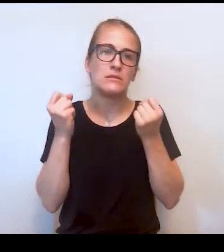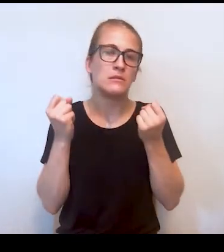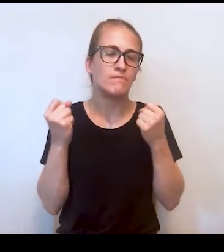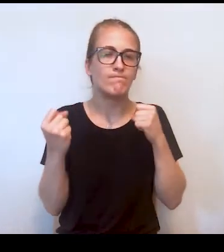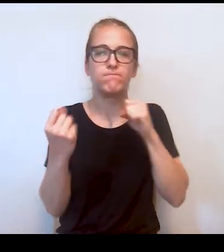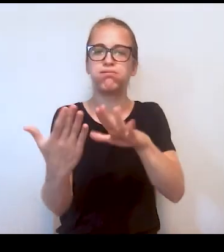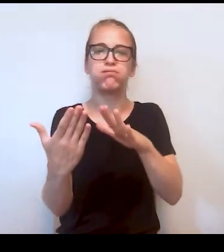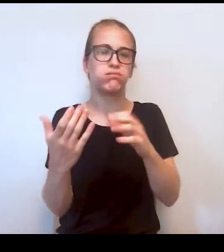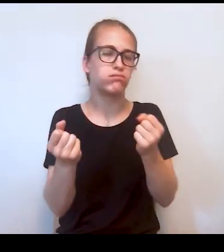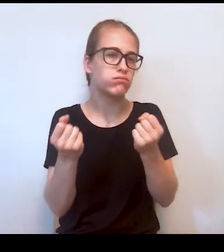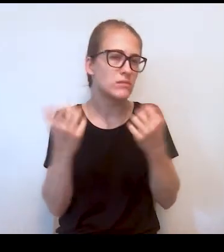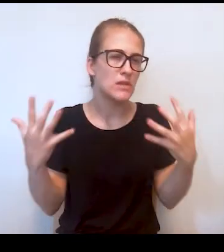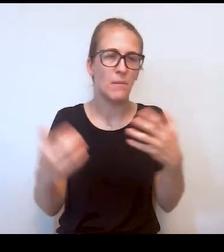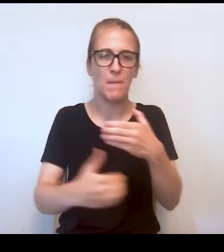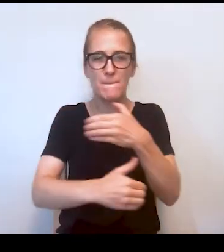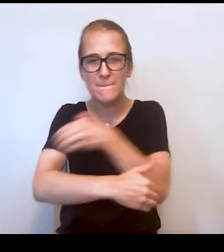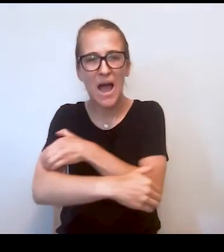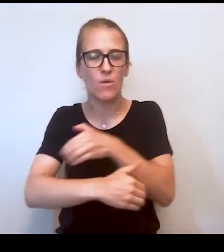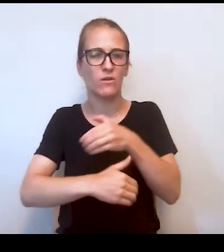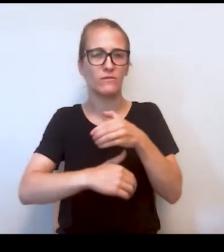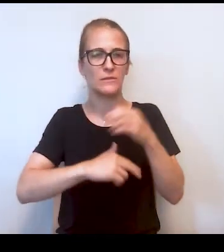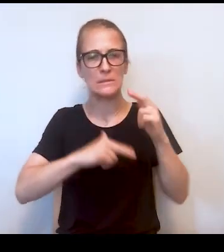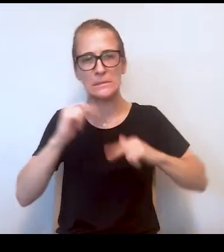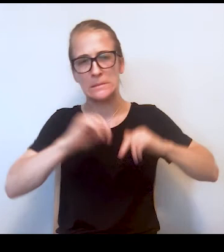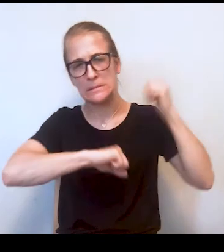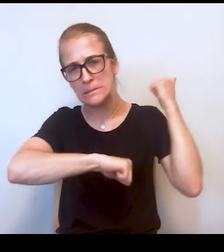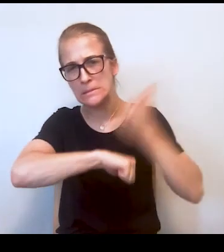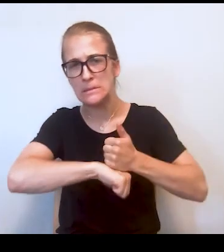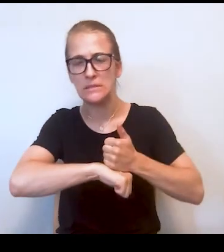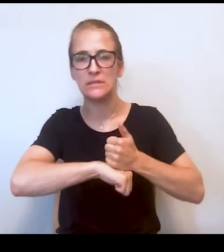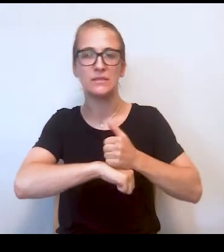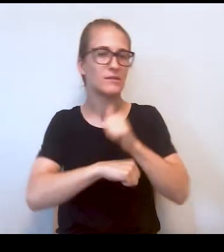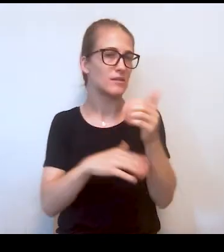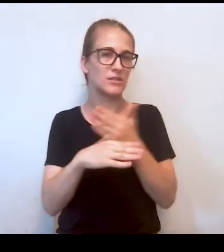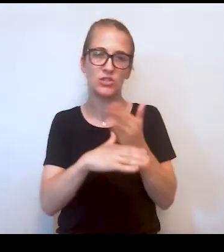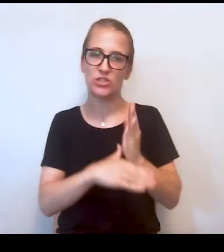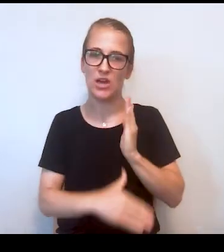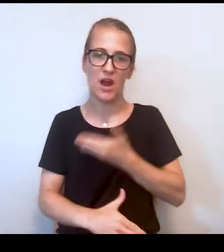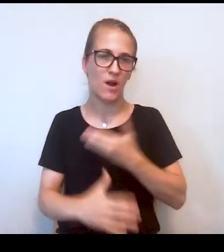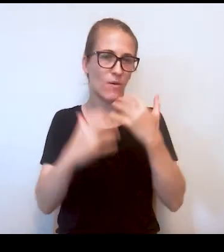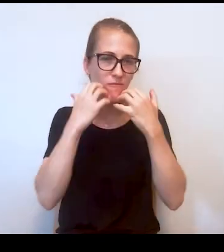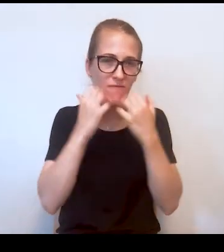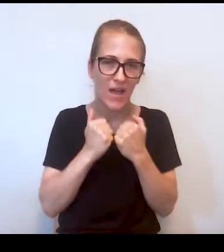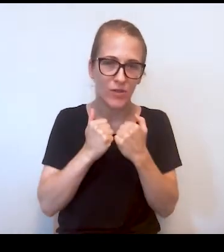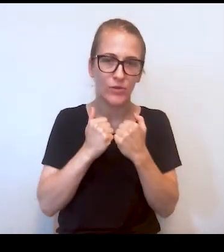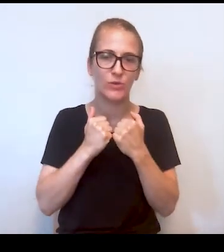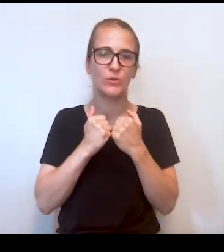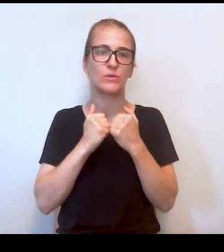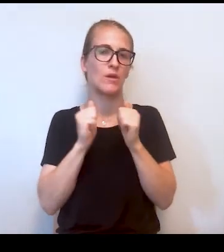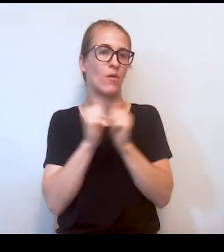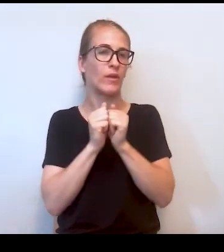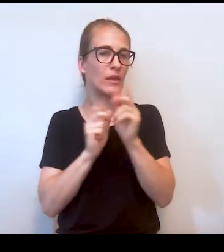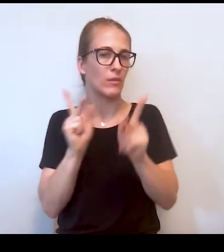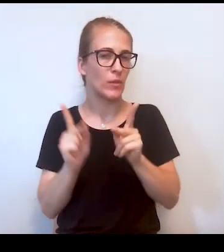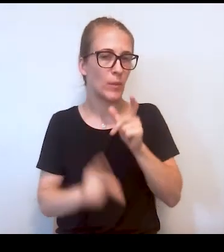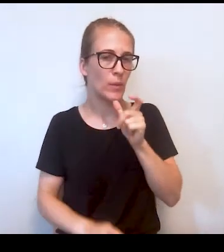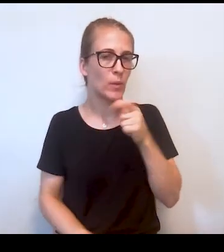When it comes to people we work with who are working towards similar types of care justice,